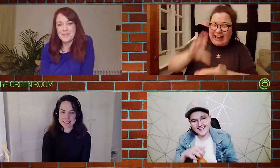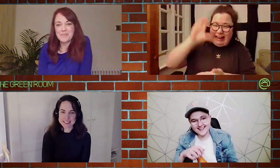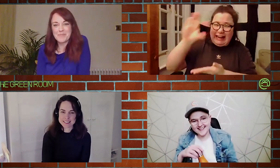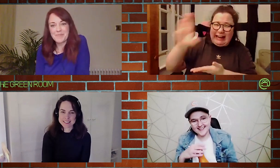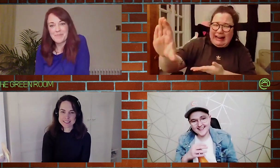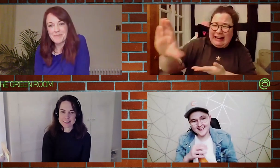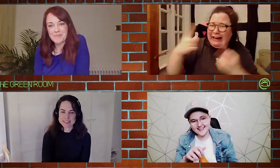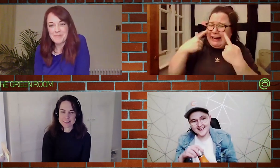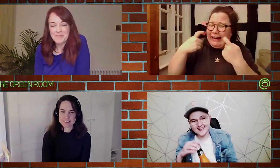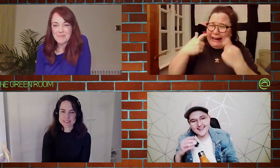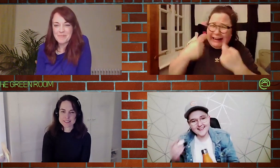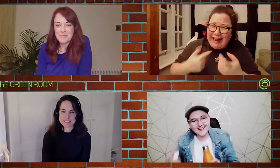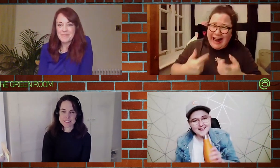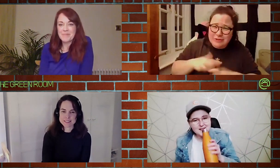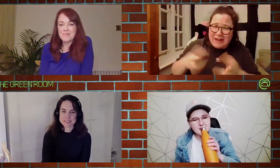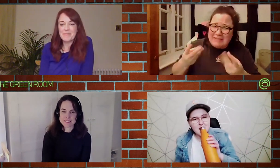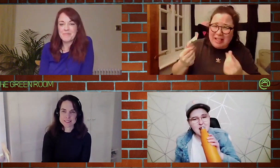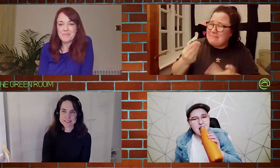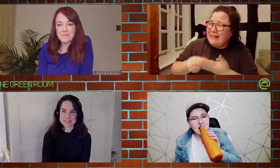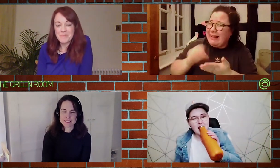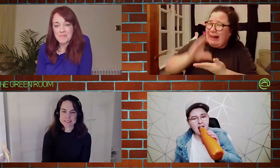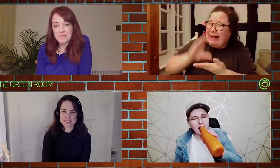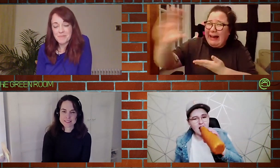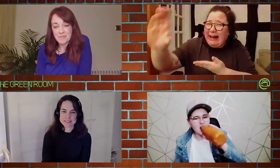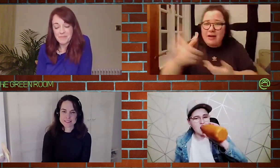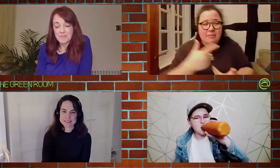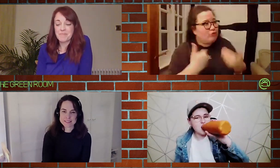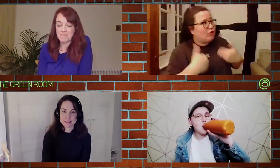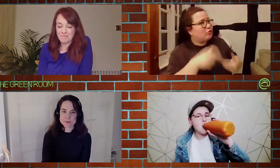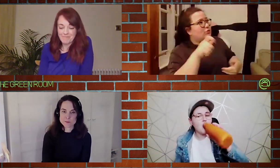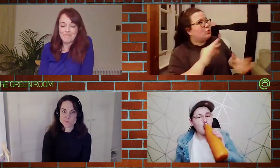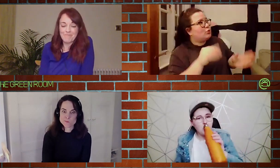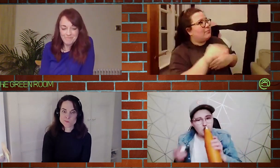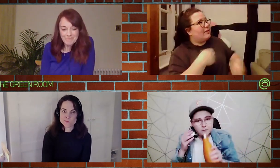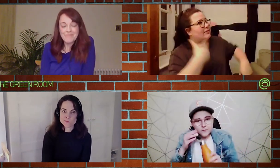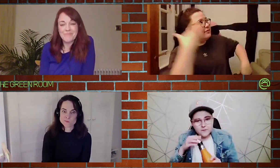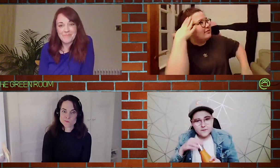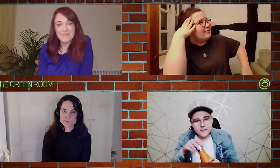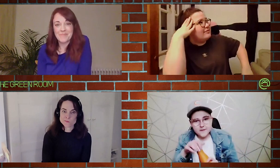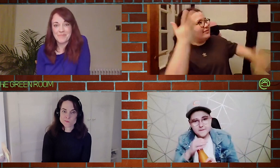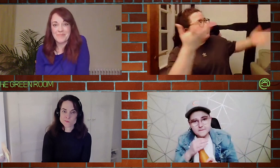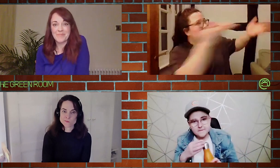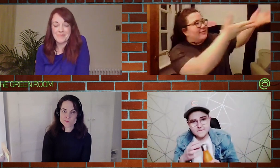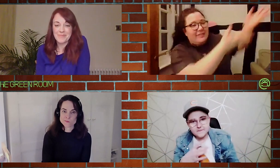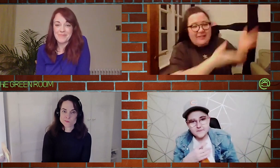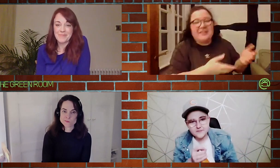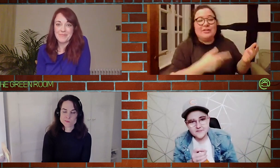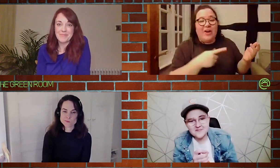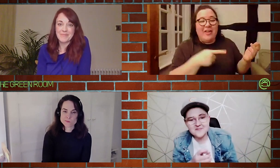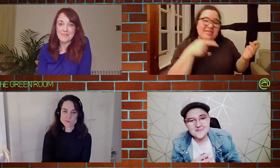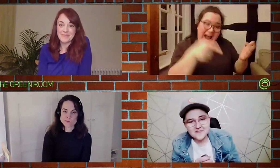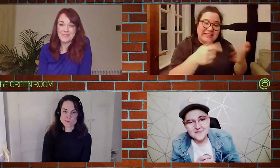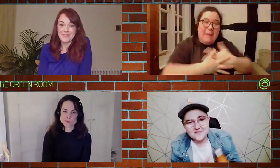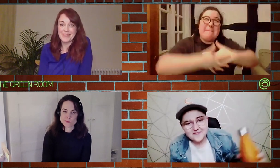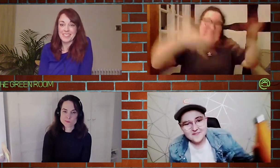You know I just feel like all my tax dollars that I'm paying I aint got money and then all those rich people just not paying anything.